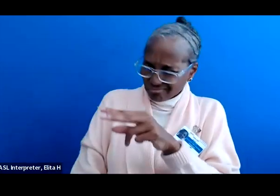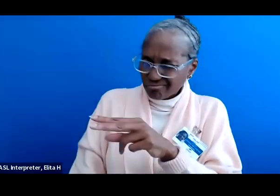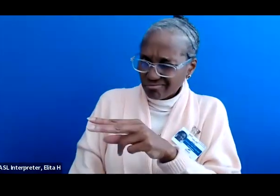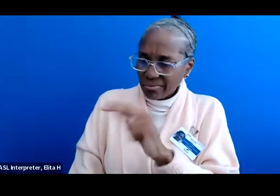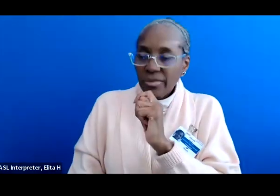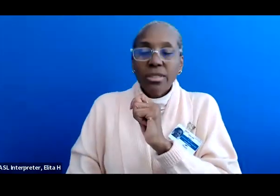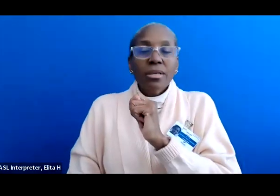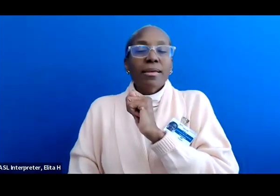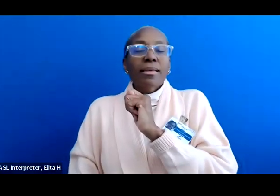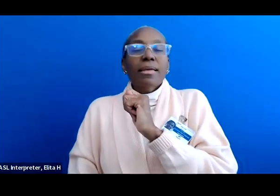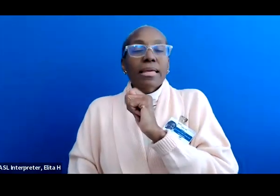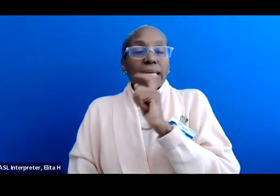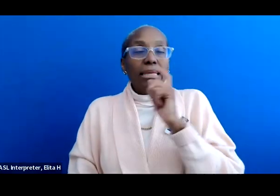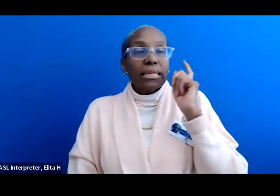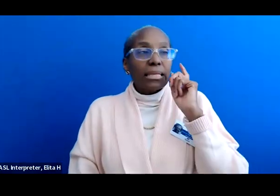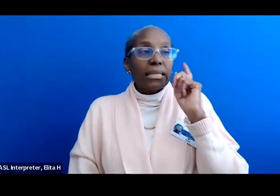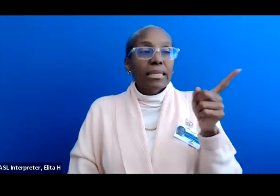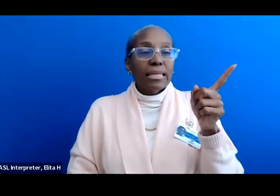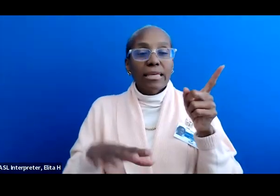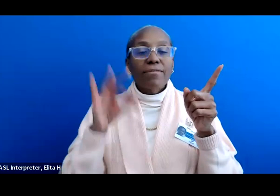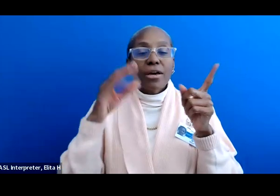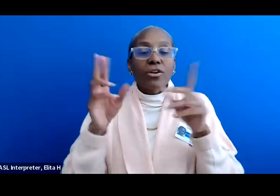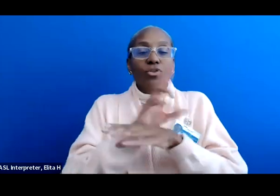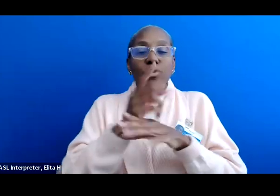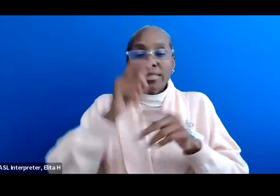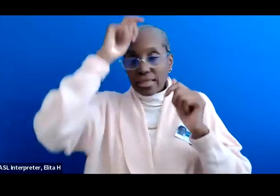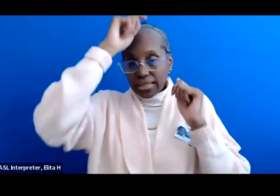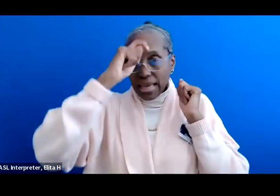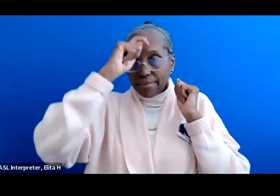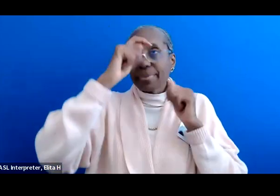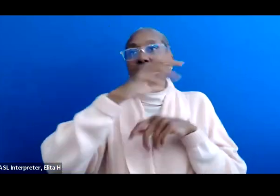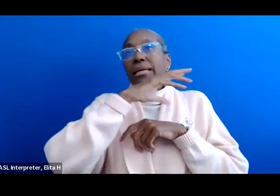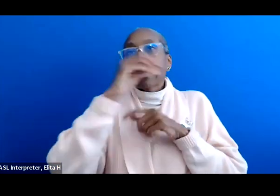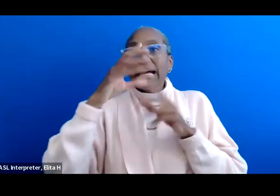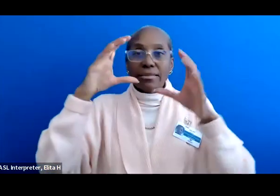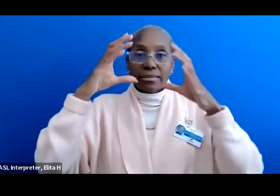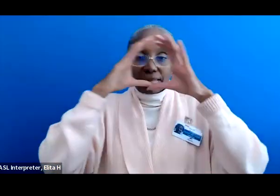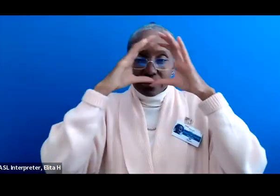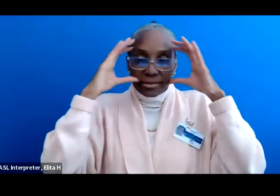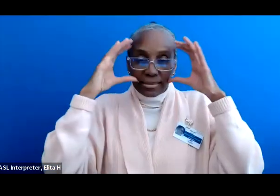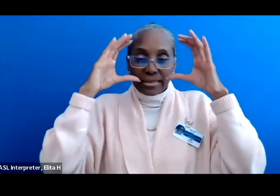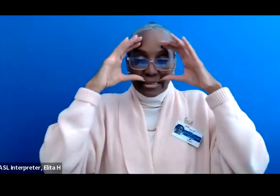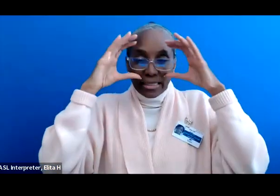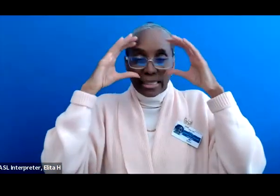He found that if he wore a baseball cap and sunglasses, and I forget what